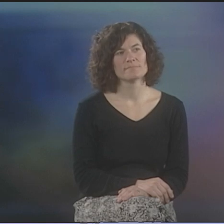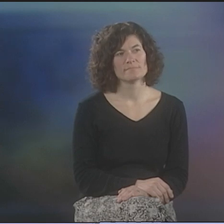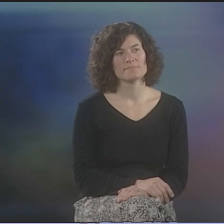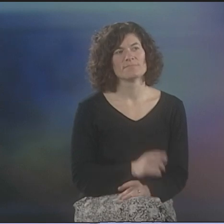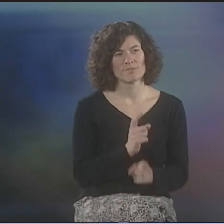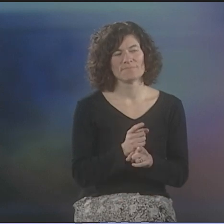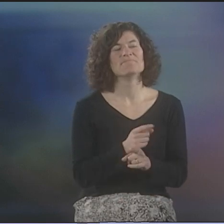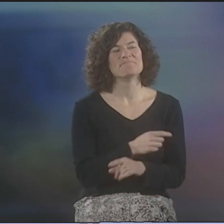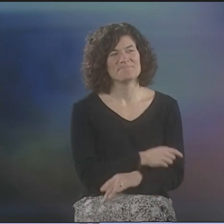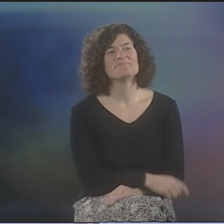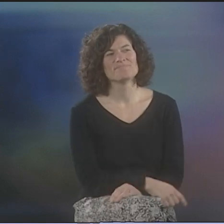RIGHT.